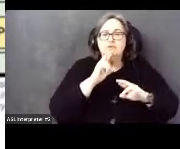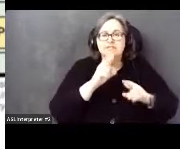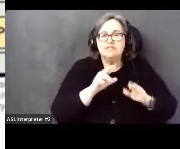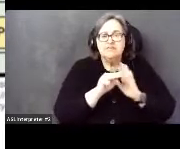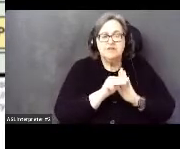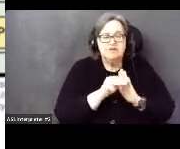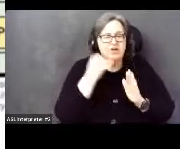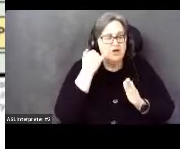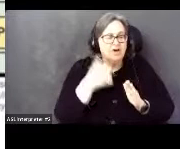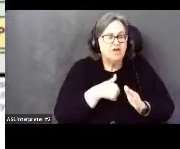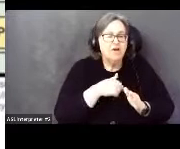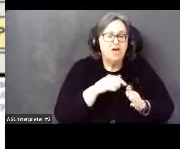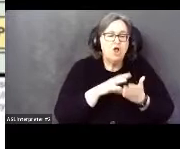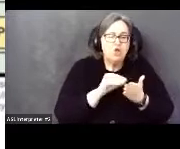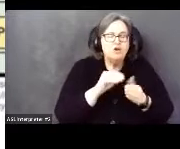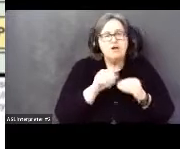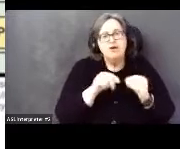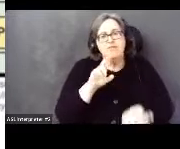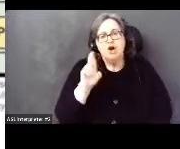the risk-need-responsetivity model. I can take what I've learned